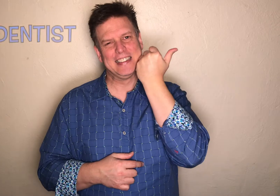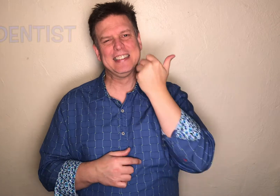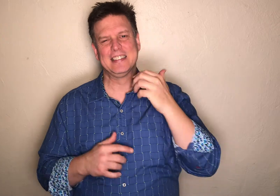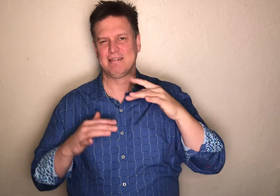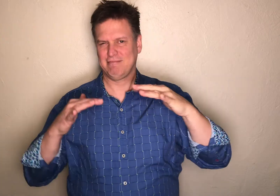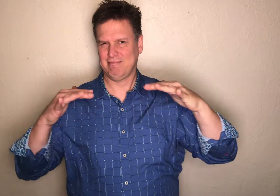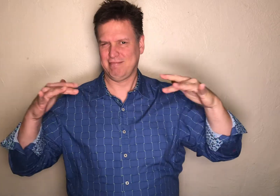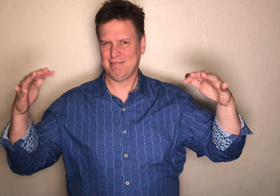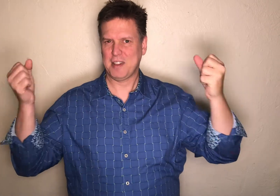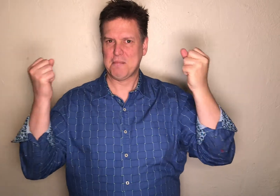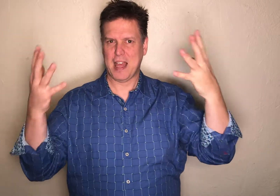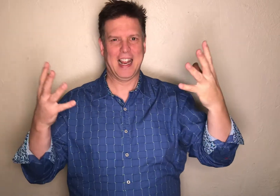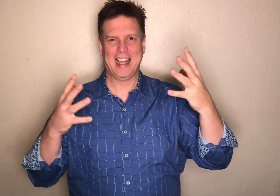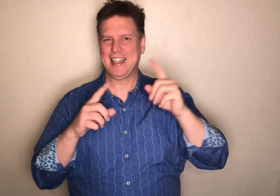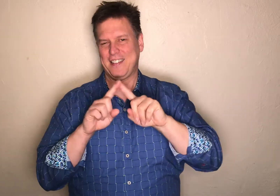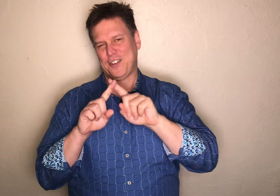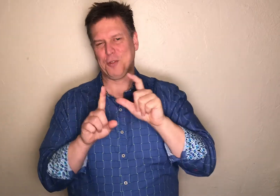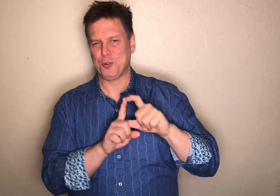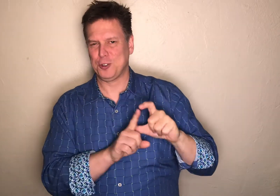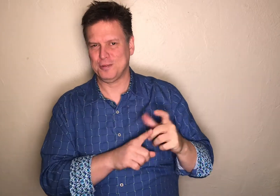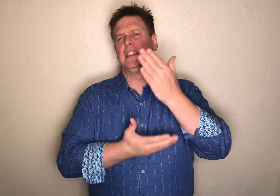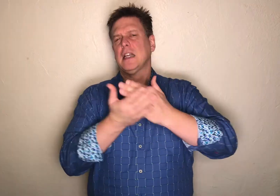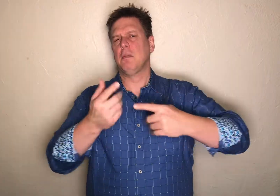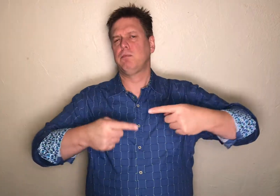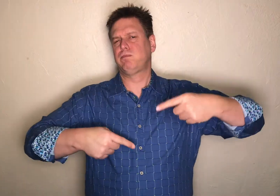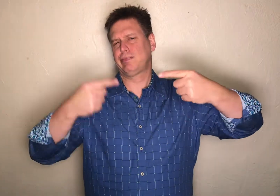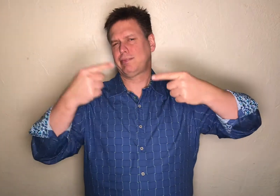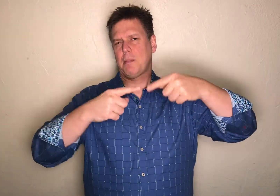that's a unique sign so there's lots of different words